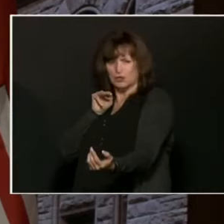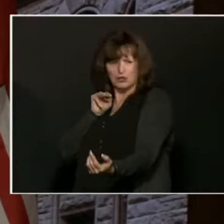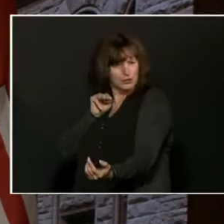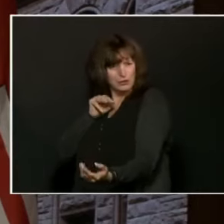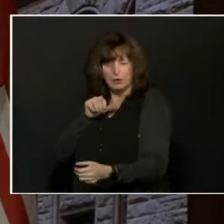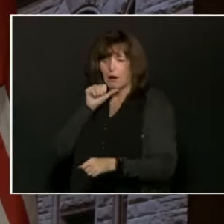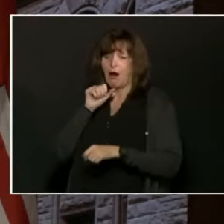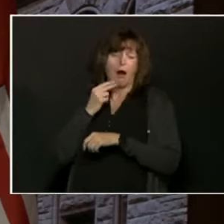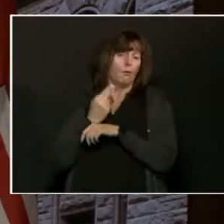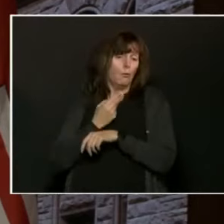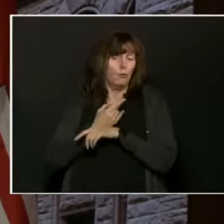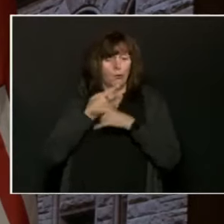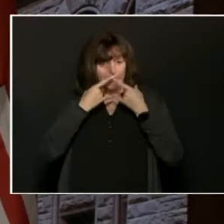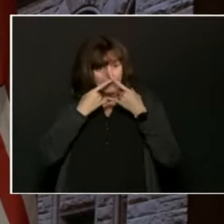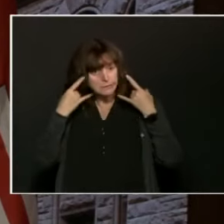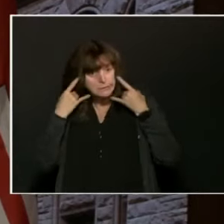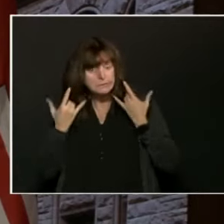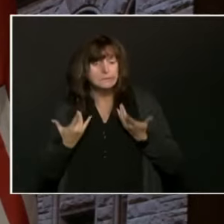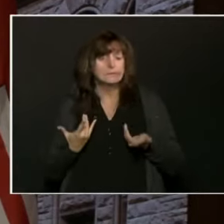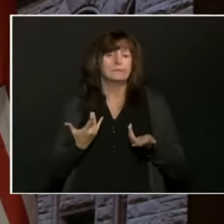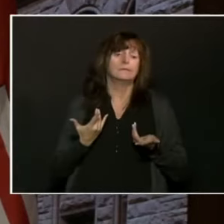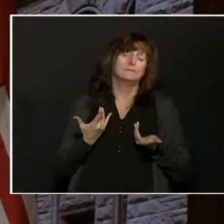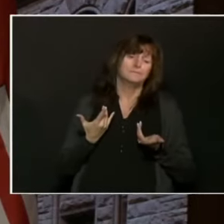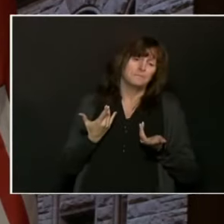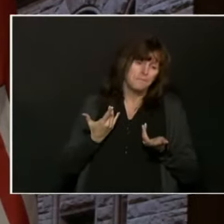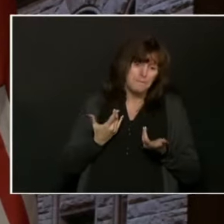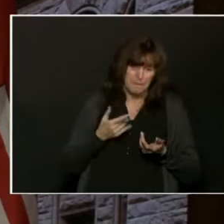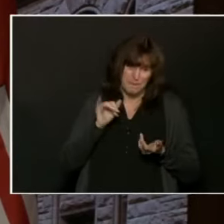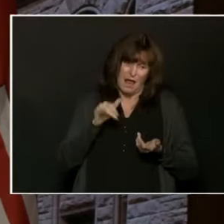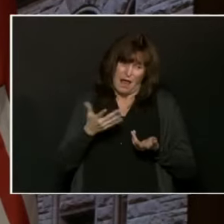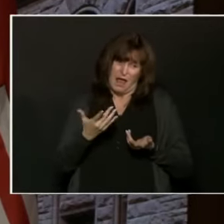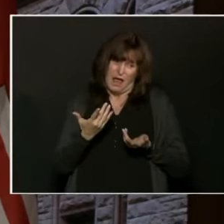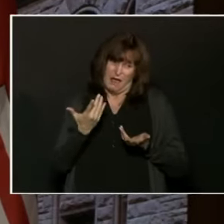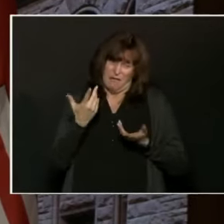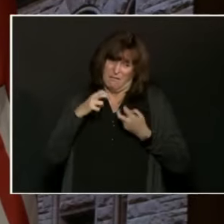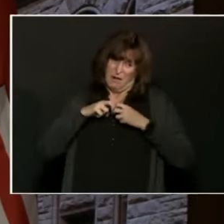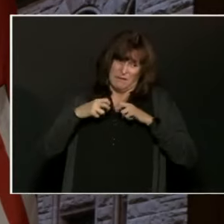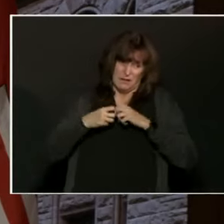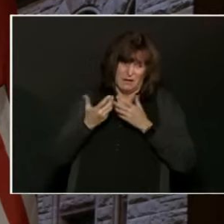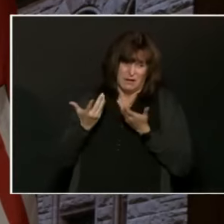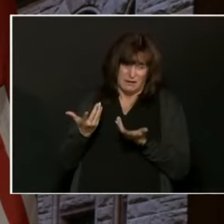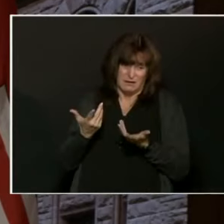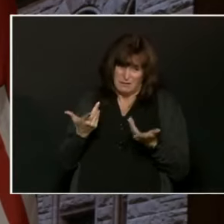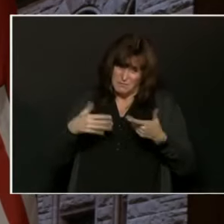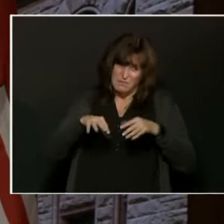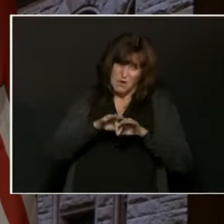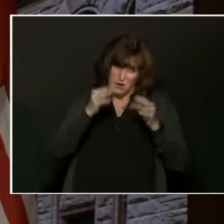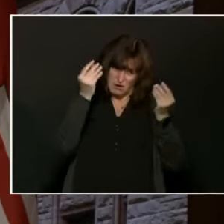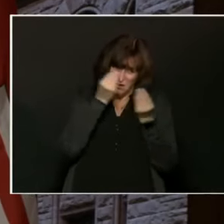THE TWO METRE DISTANCE BETWEEN